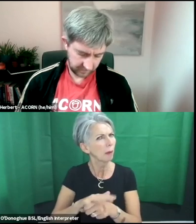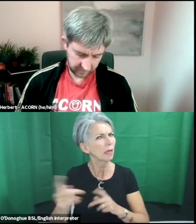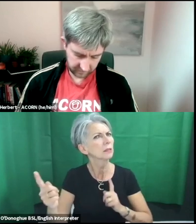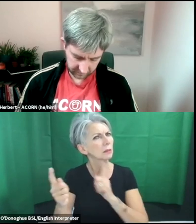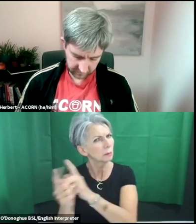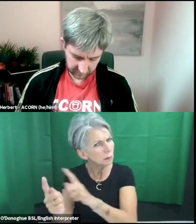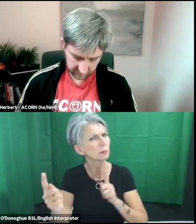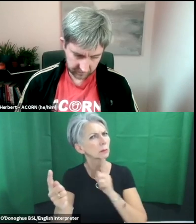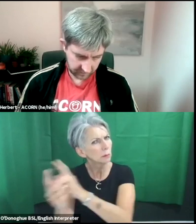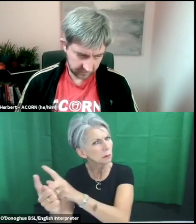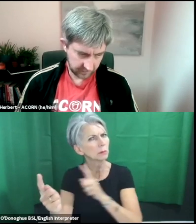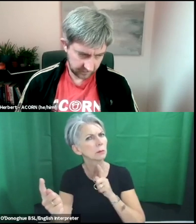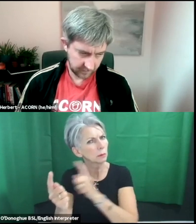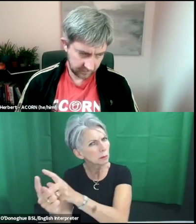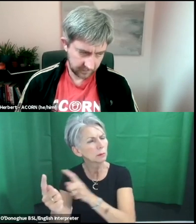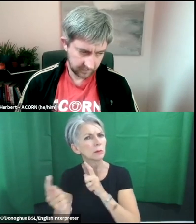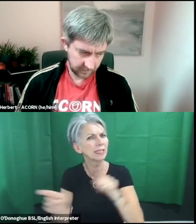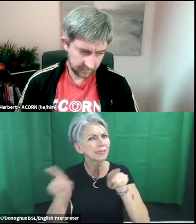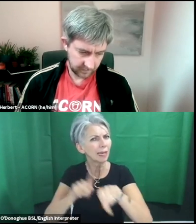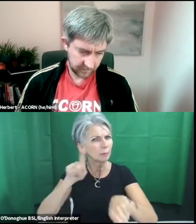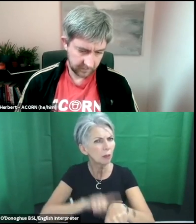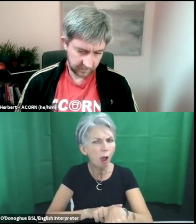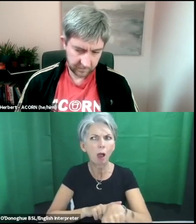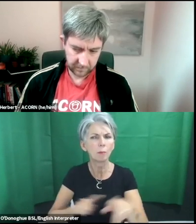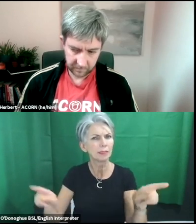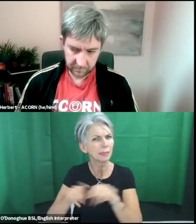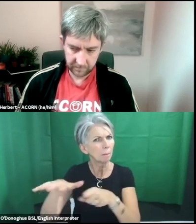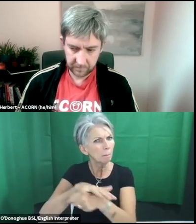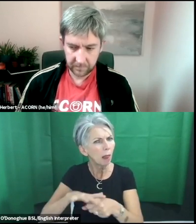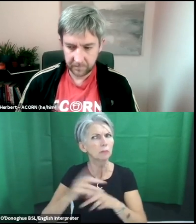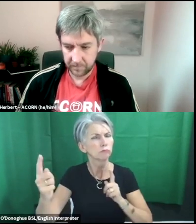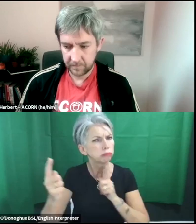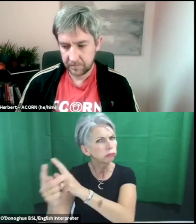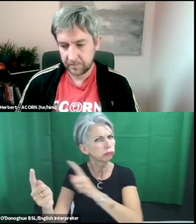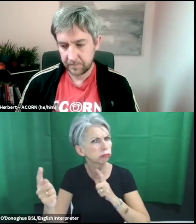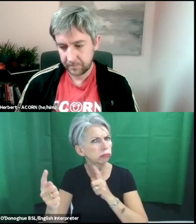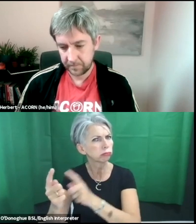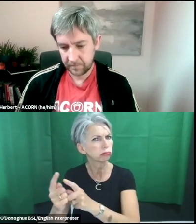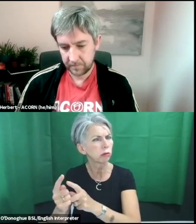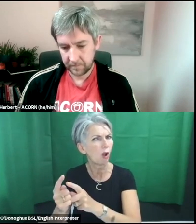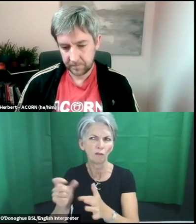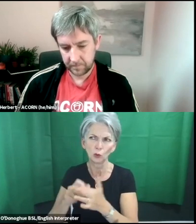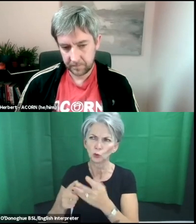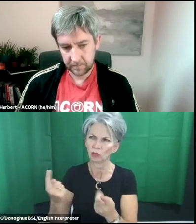time or because you do things that are not on your terms or you have regular